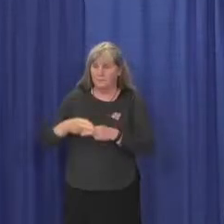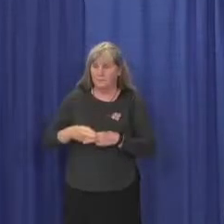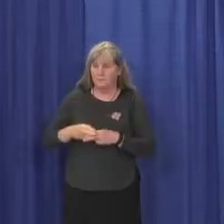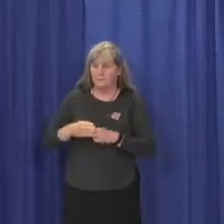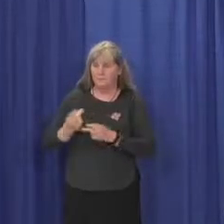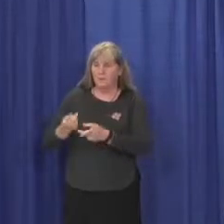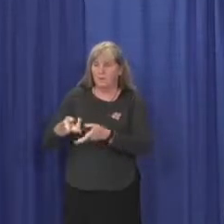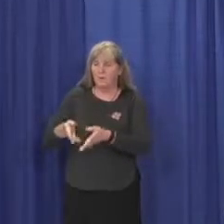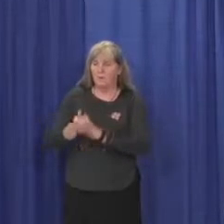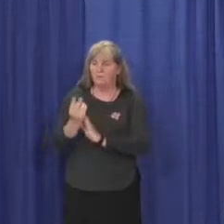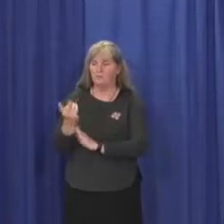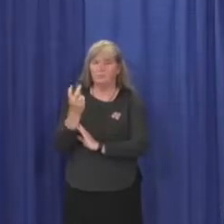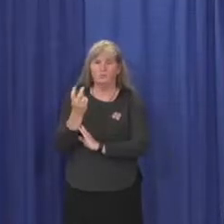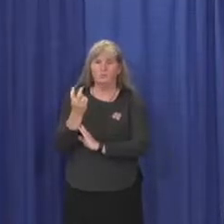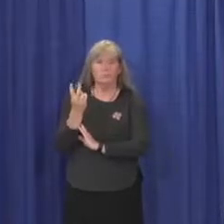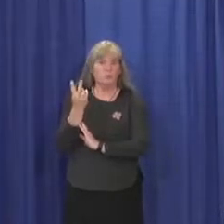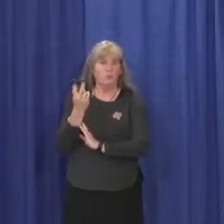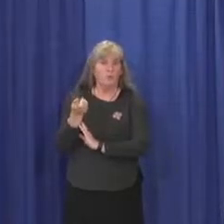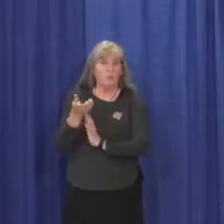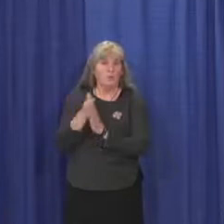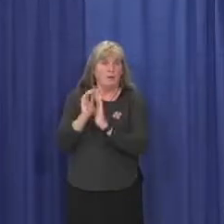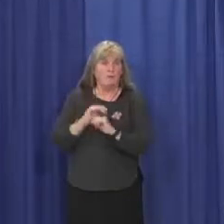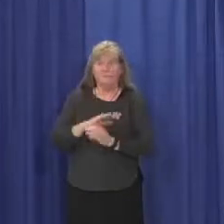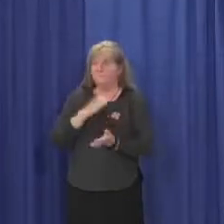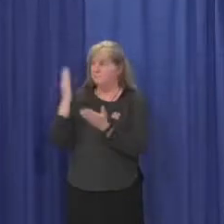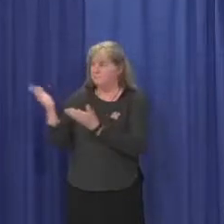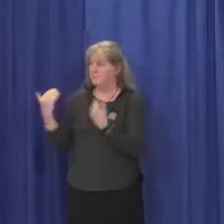phone lines for questions.